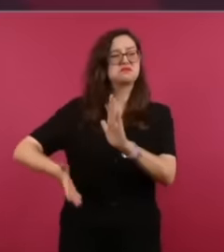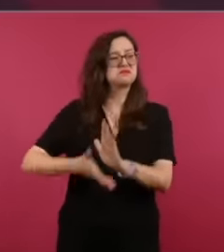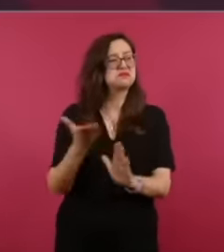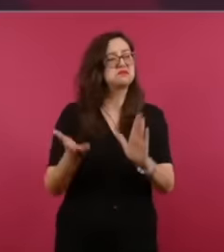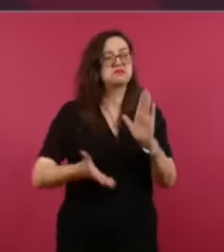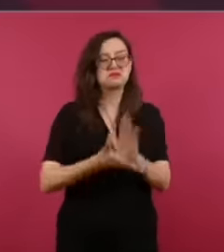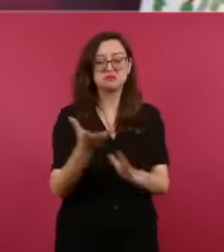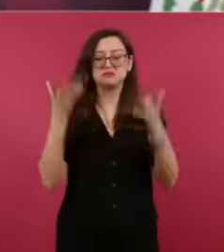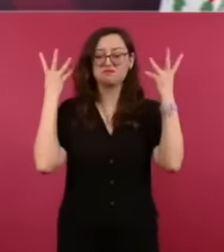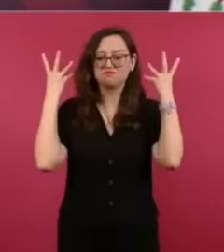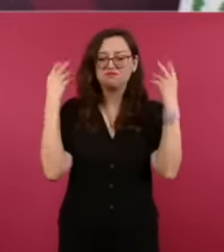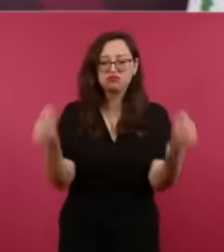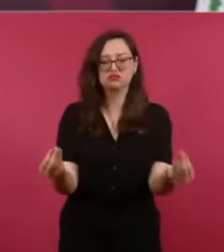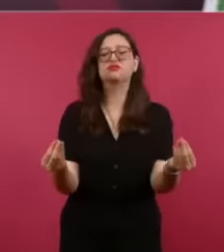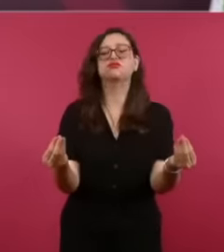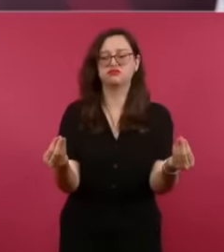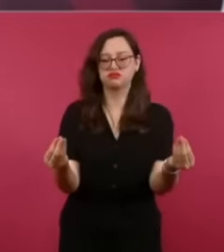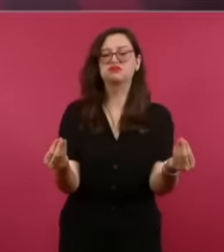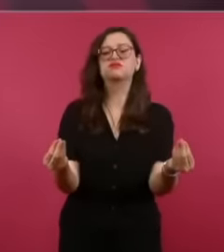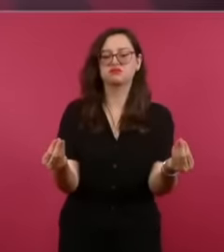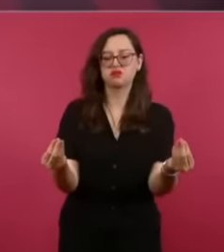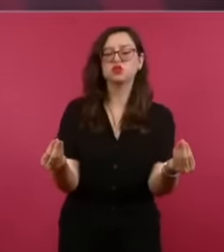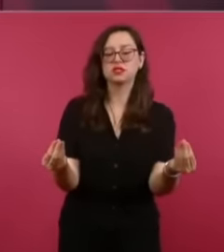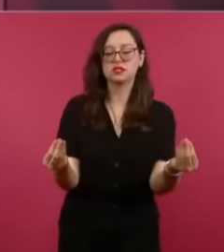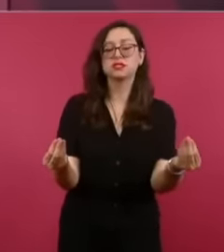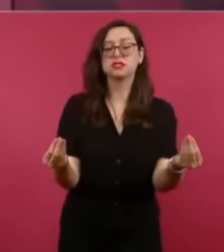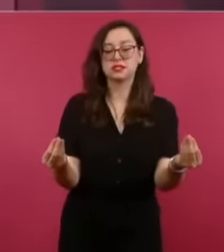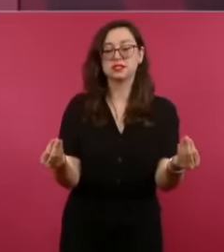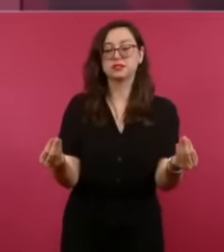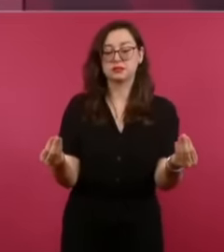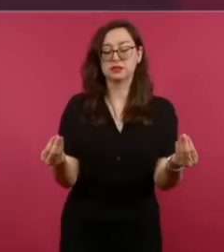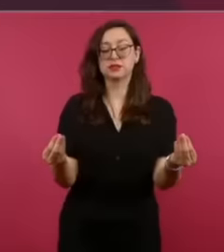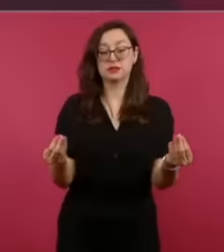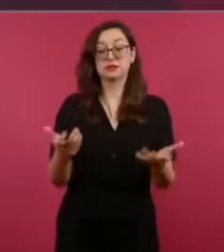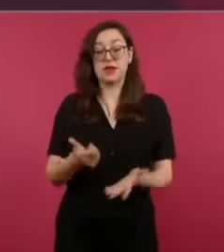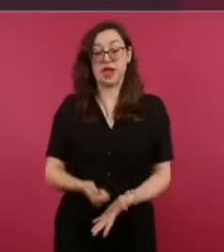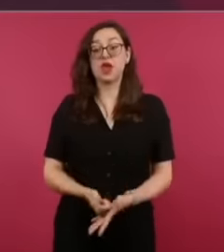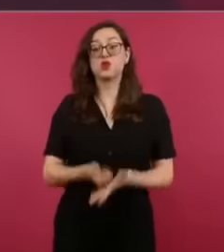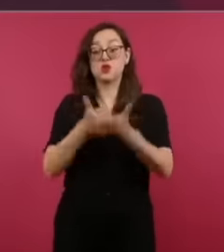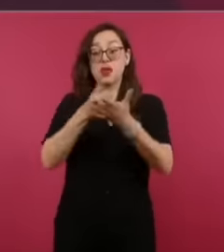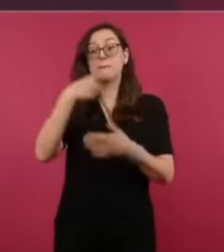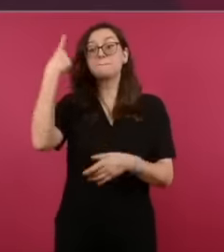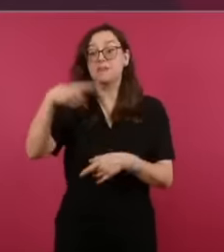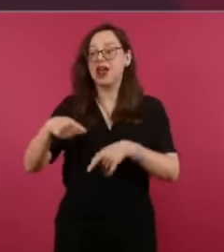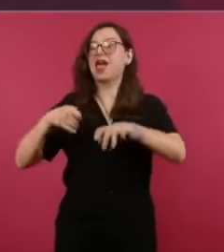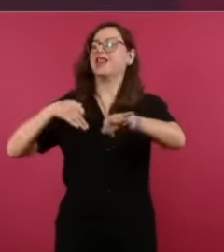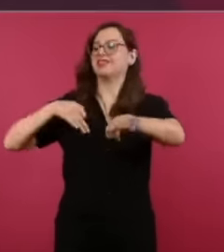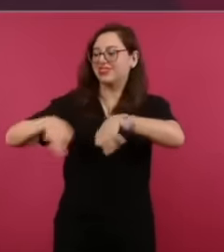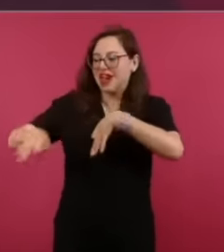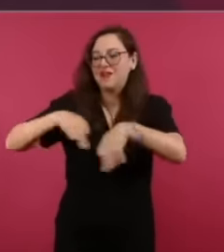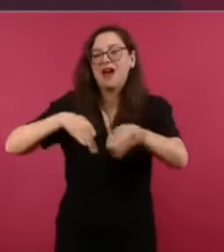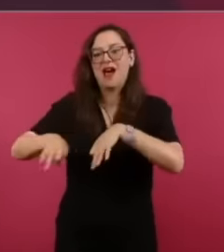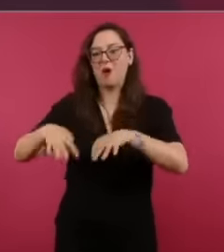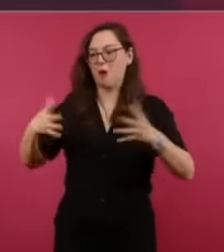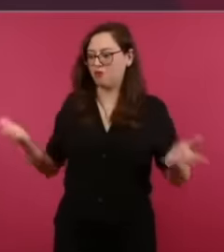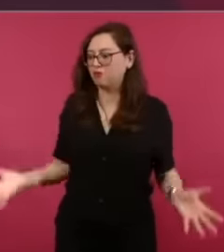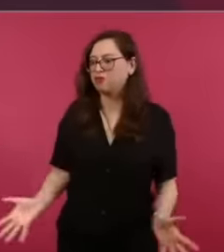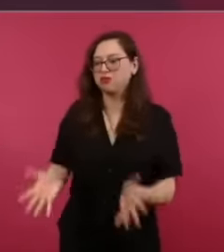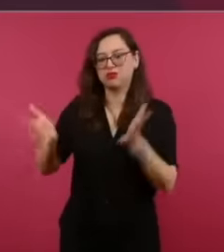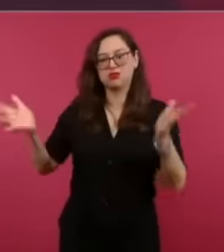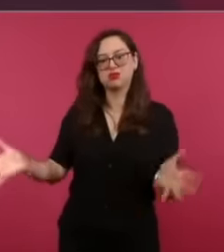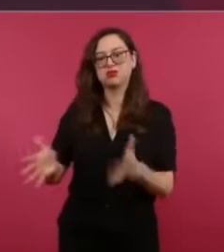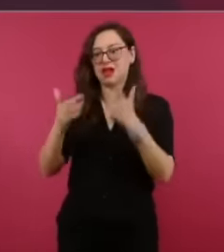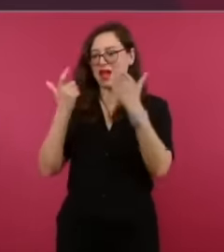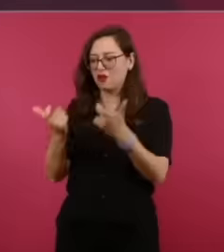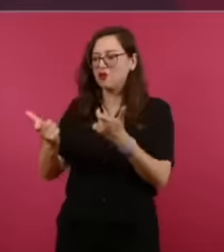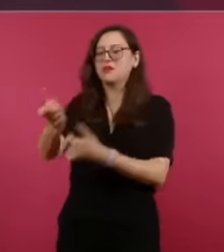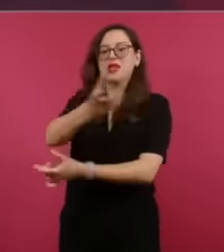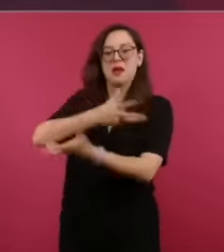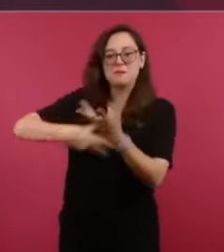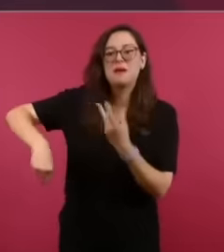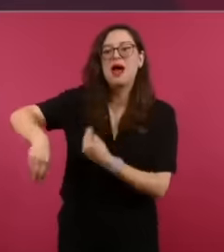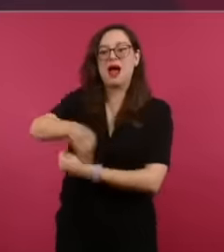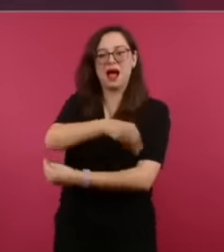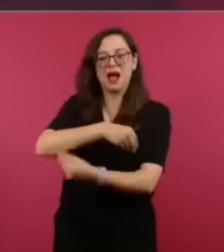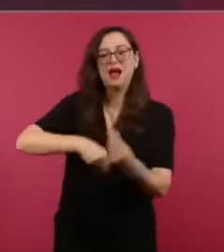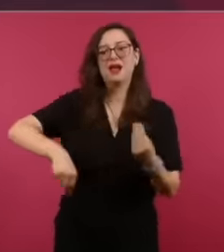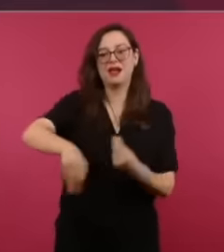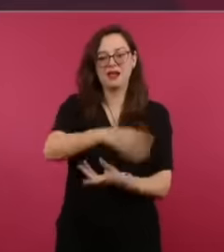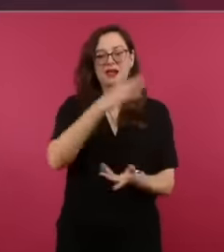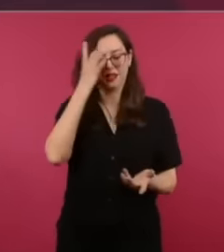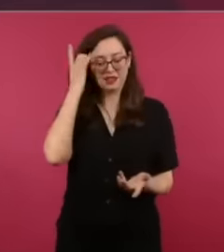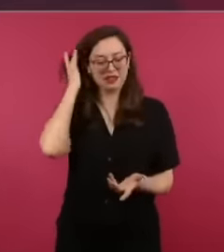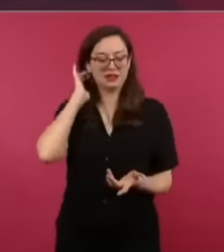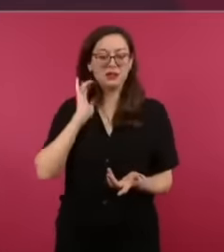public works and this has helped us reactivate the economy and create many jobs because today